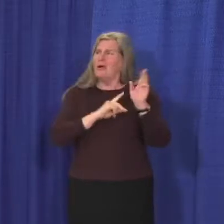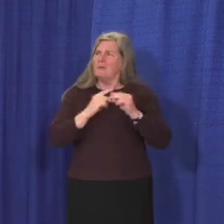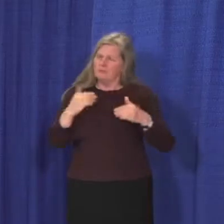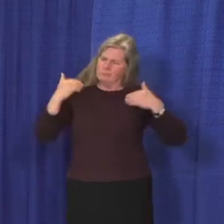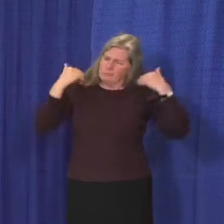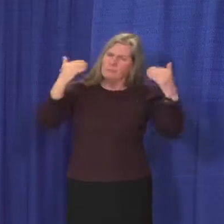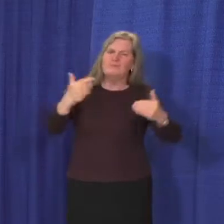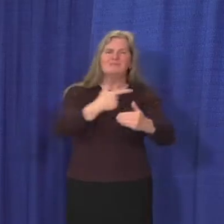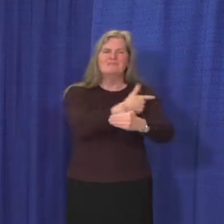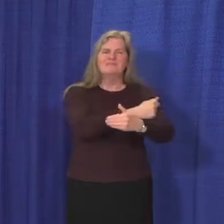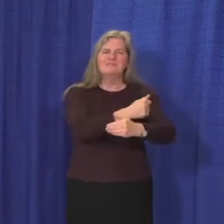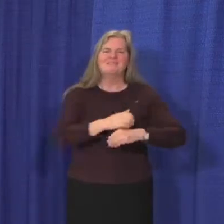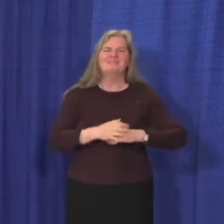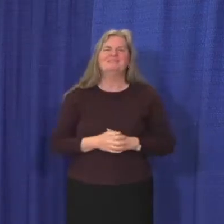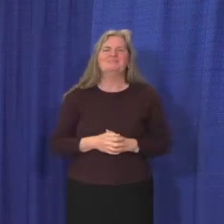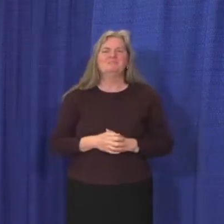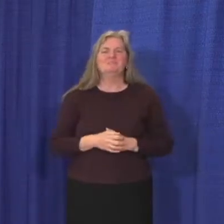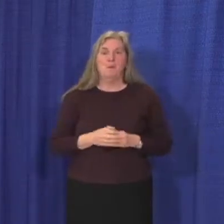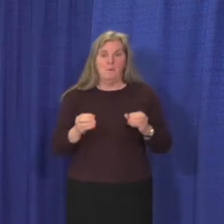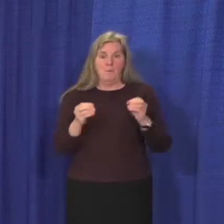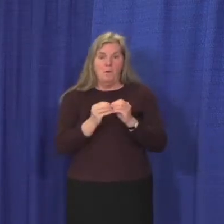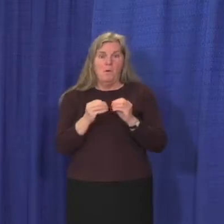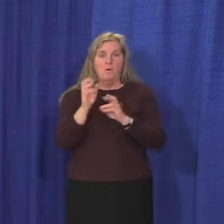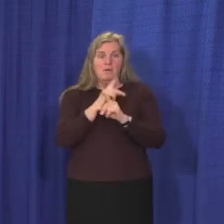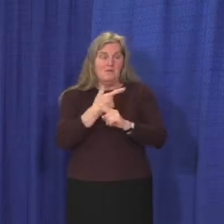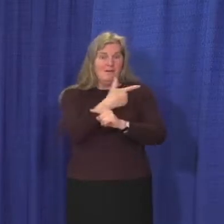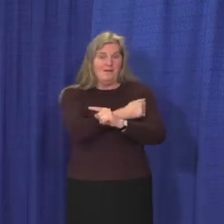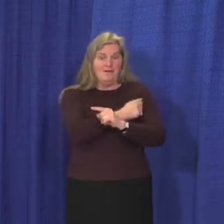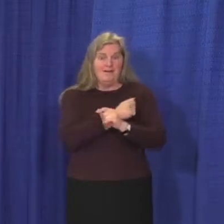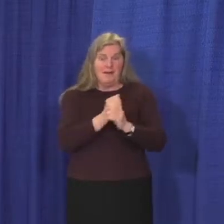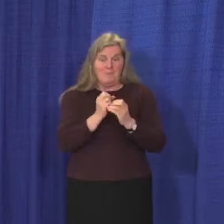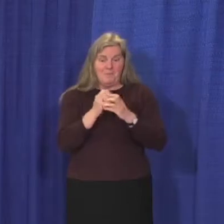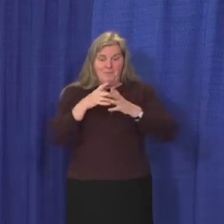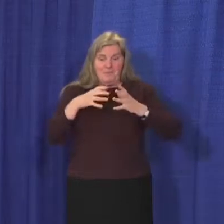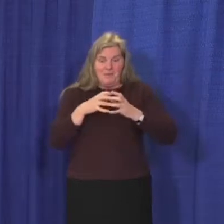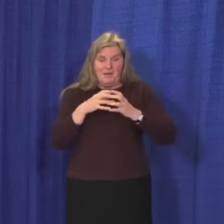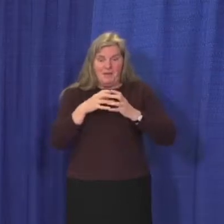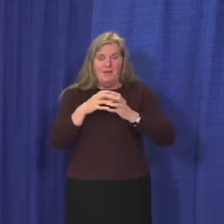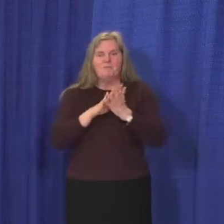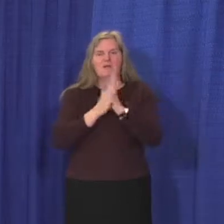Yukoners to step up. The more people we get immunize